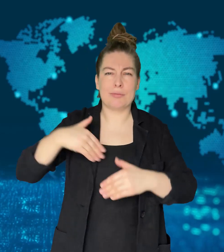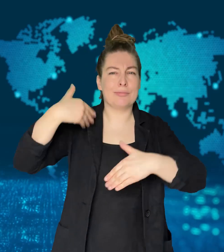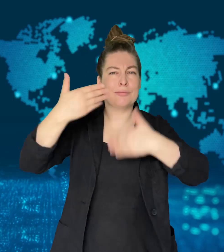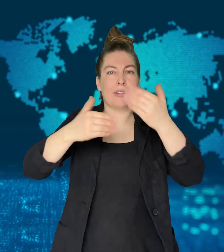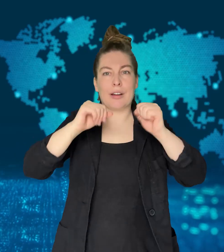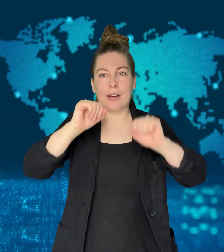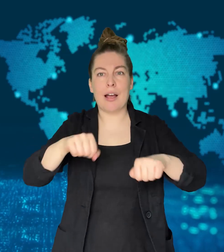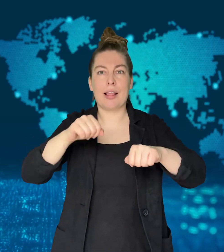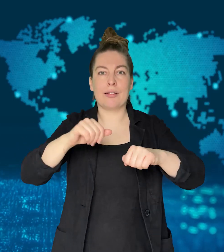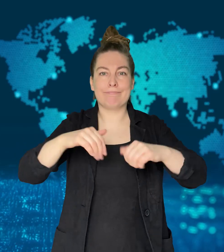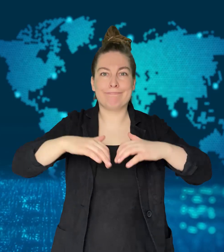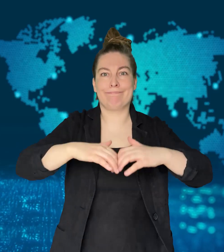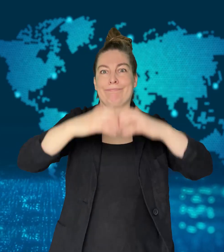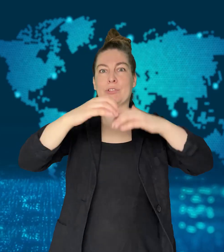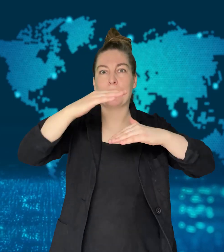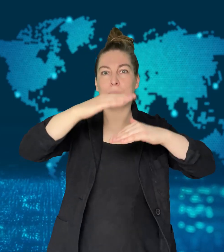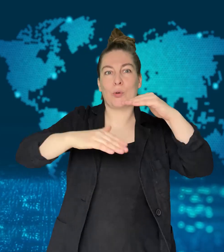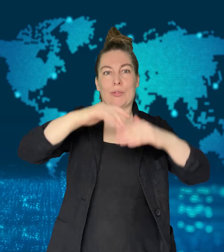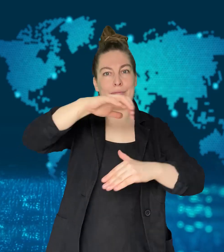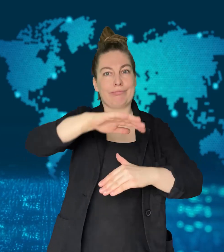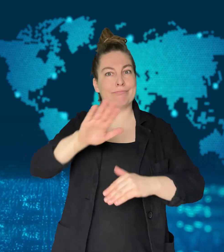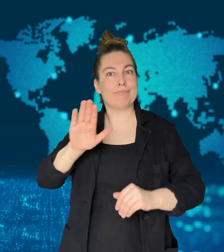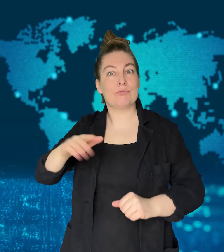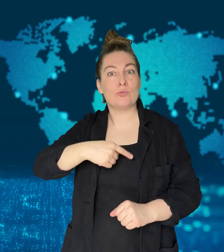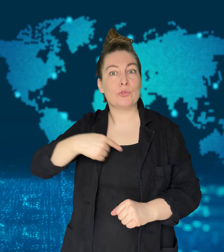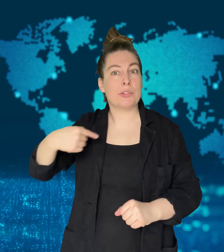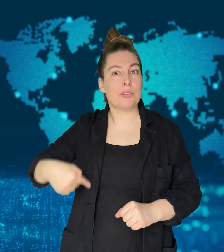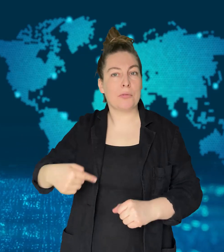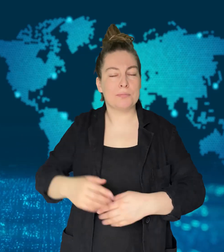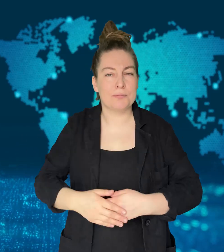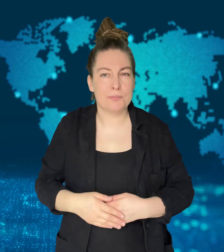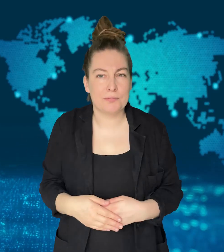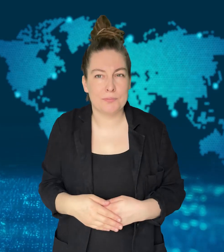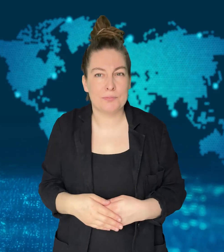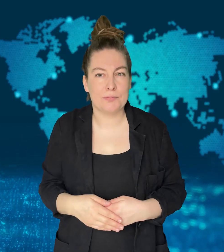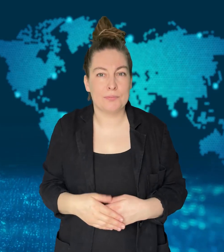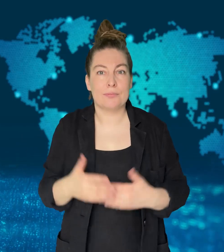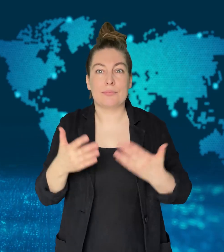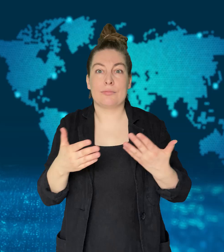send a manned mission to the moon with the aim of